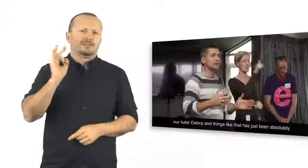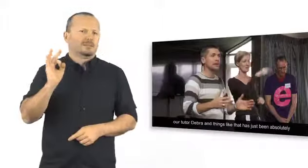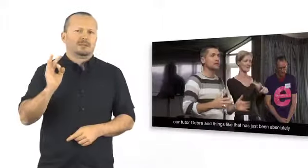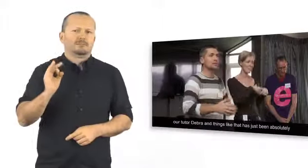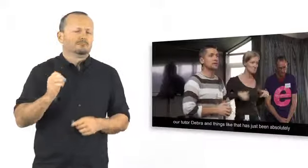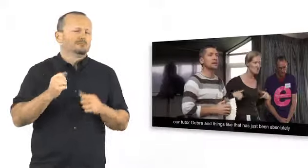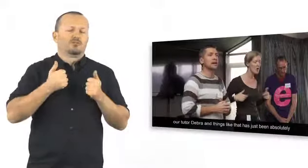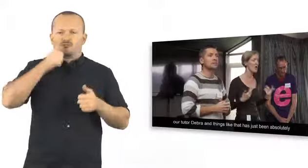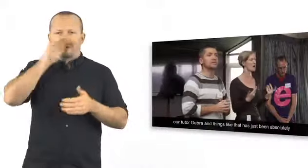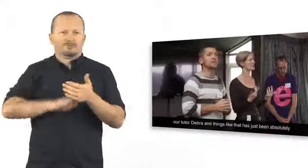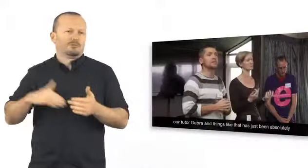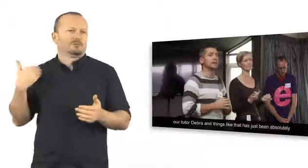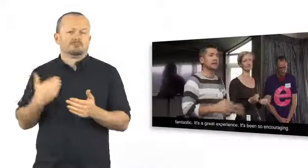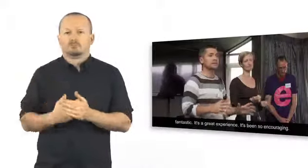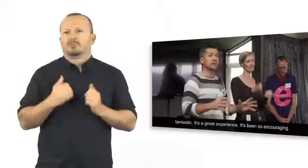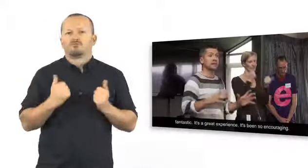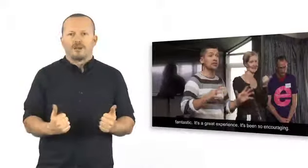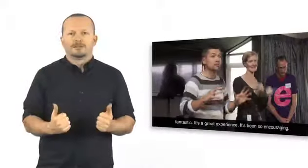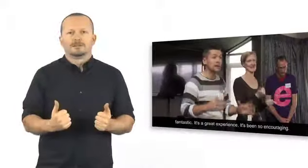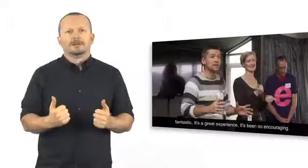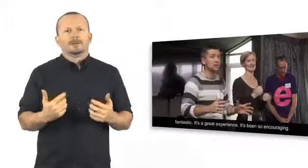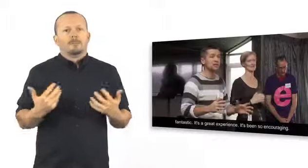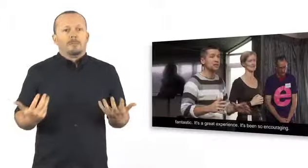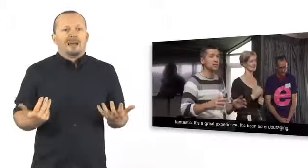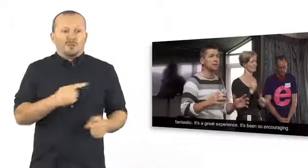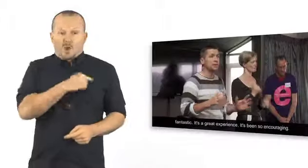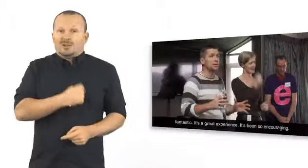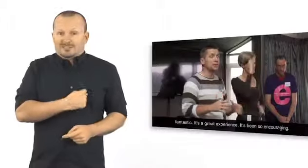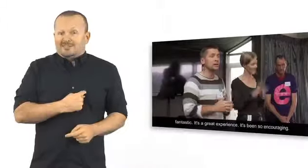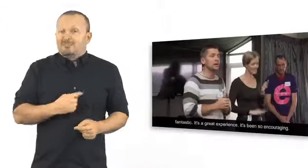like that has jut been absolutely fantastic and a great experience. It’s been so encouraging.